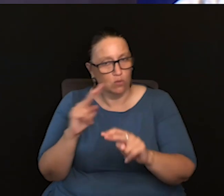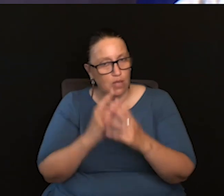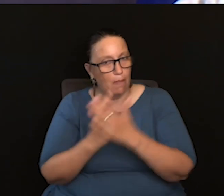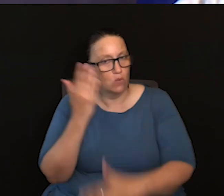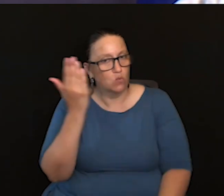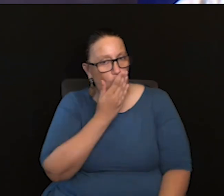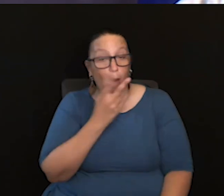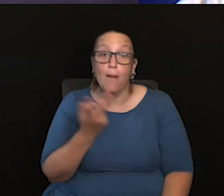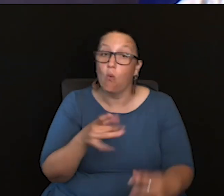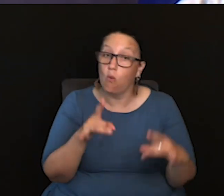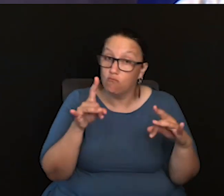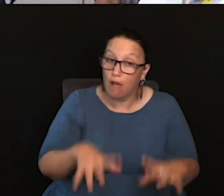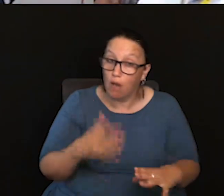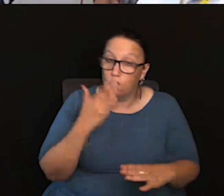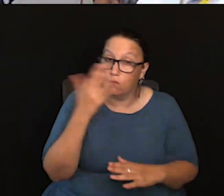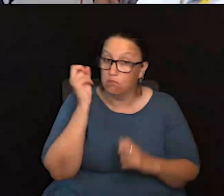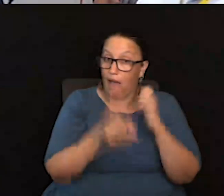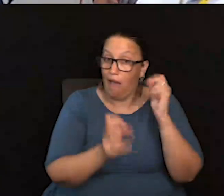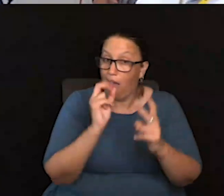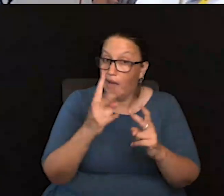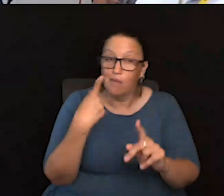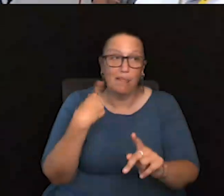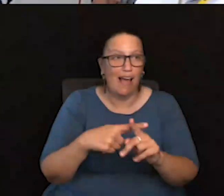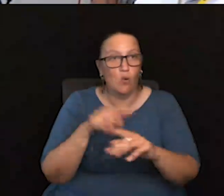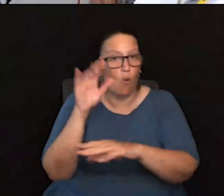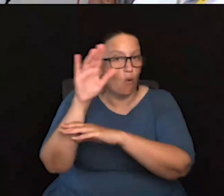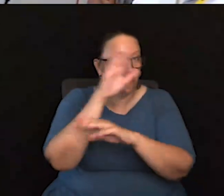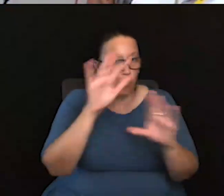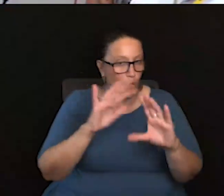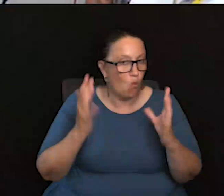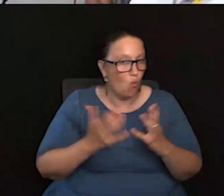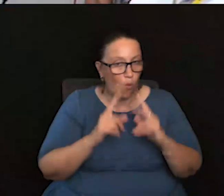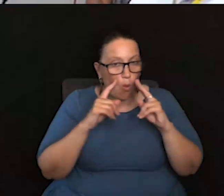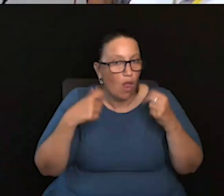But do you maintain that it's about testing, is it really that useful in terms of the comparison to